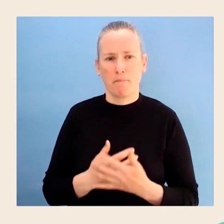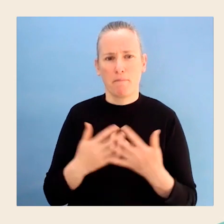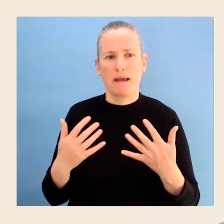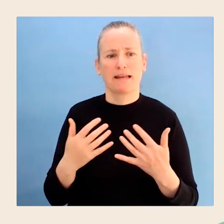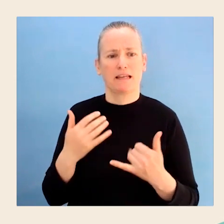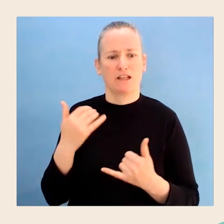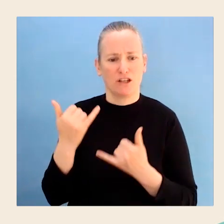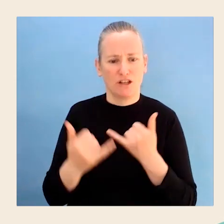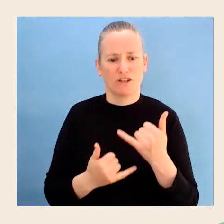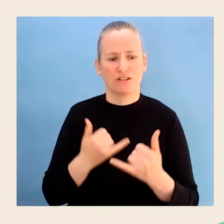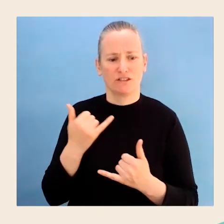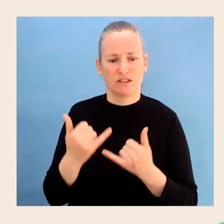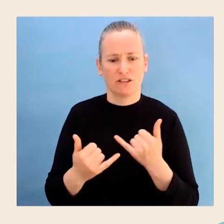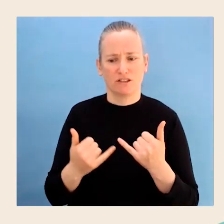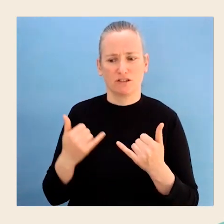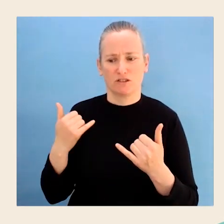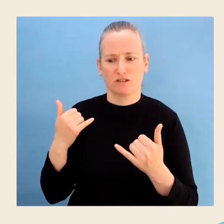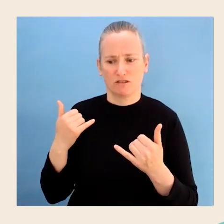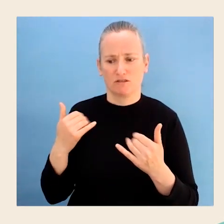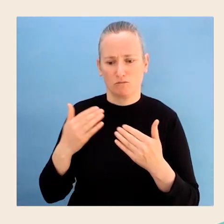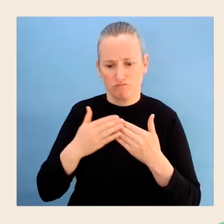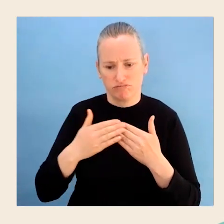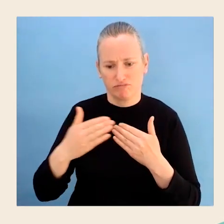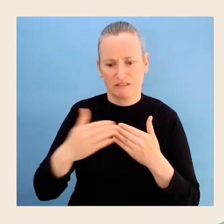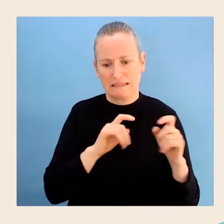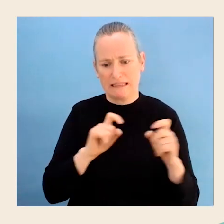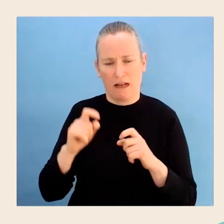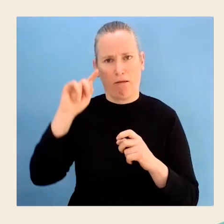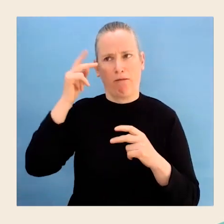until we're really going to be able to process this.